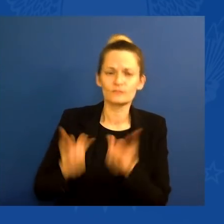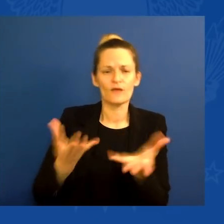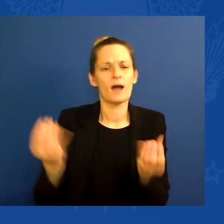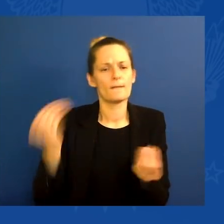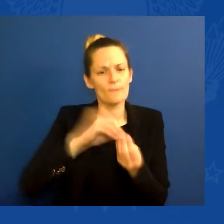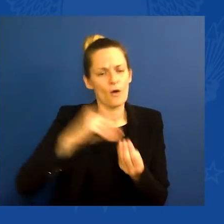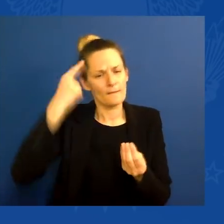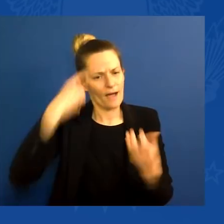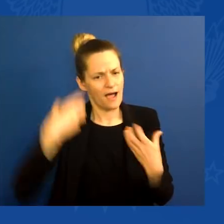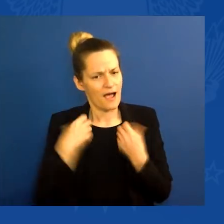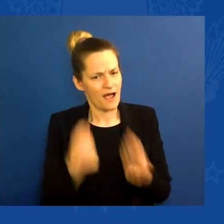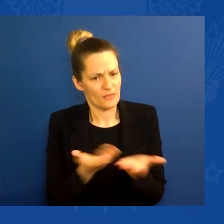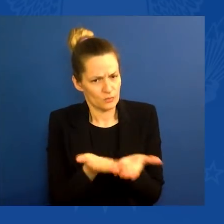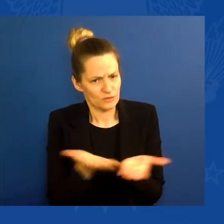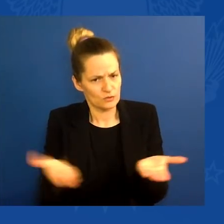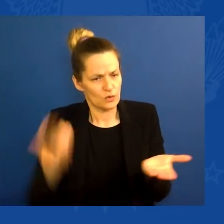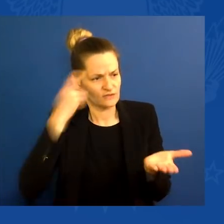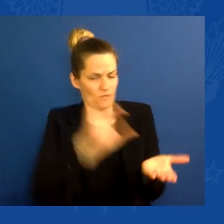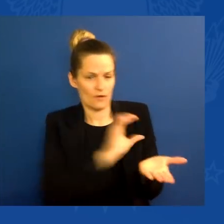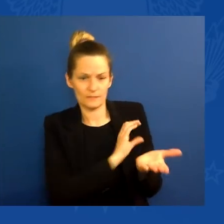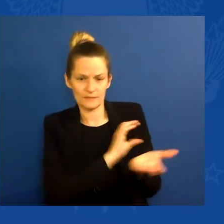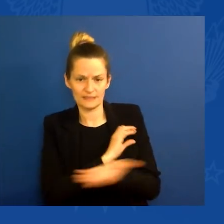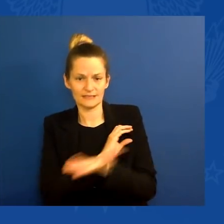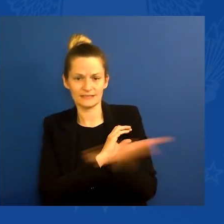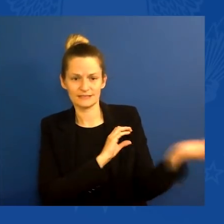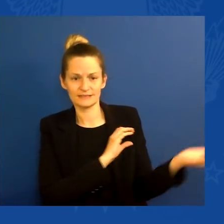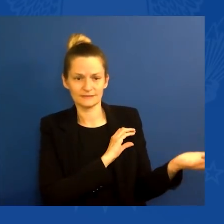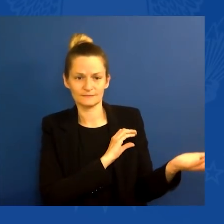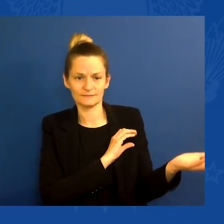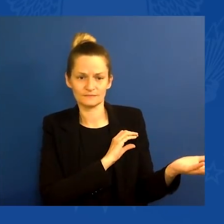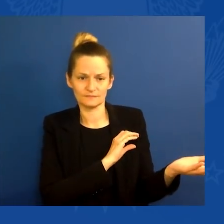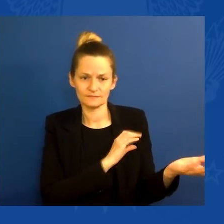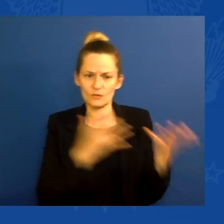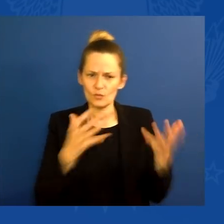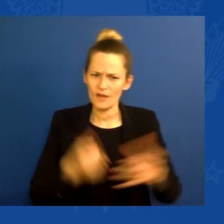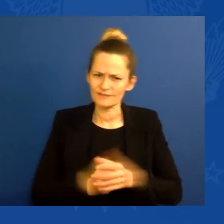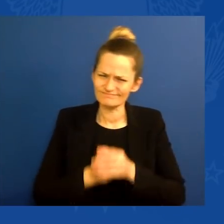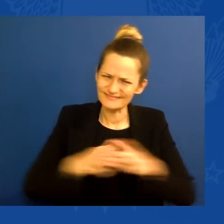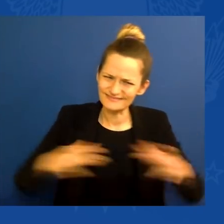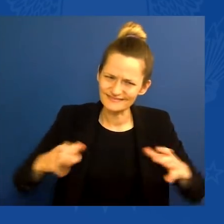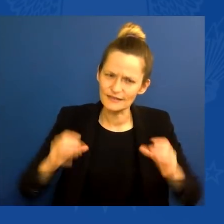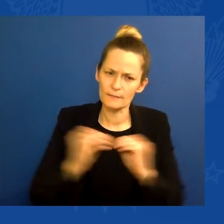eligibility for benefits for first responders who were disabled in the line of duty.